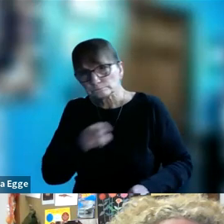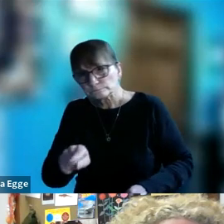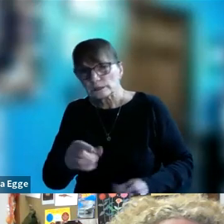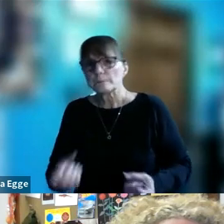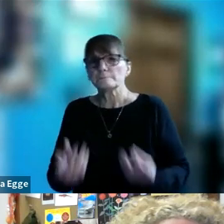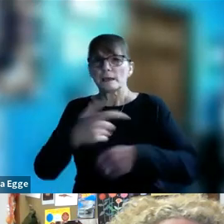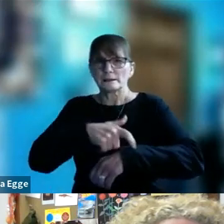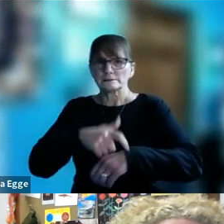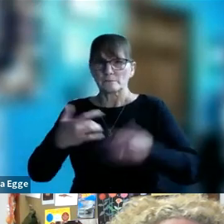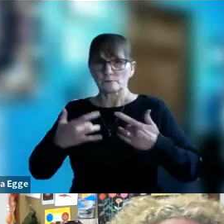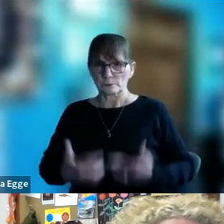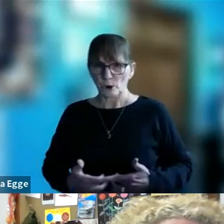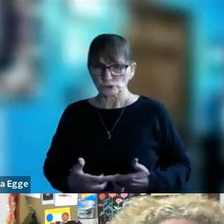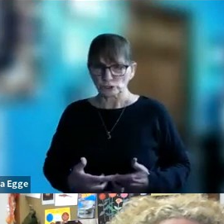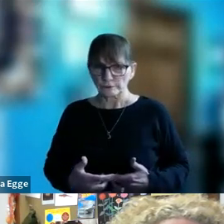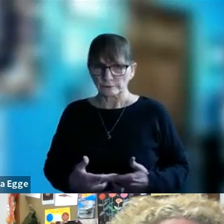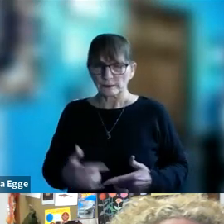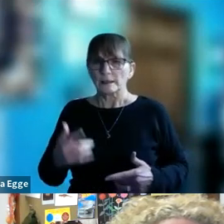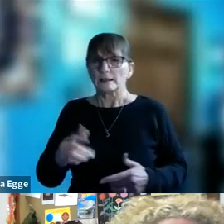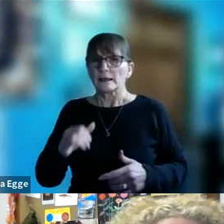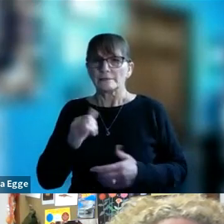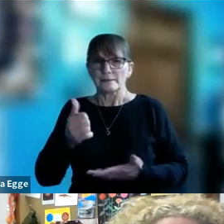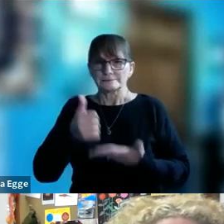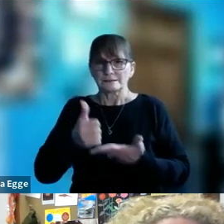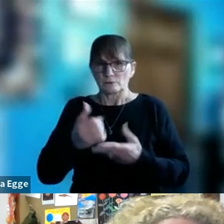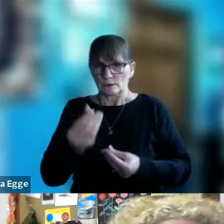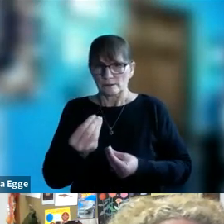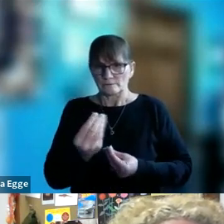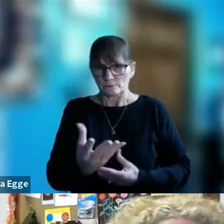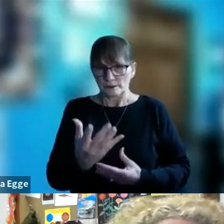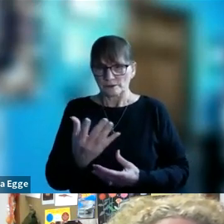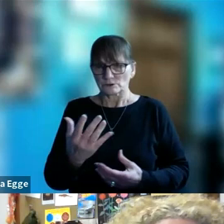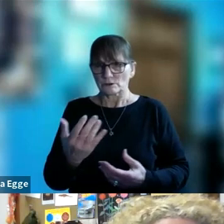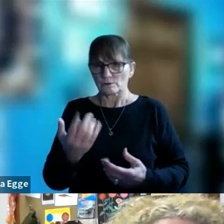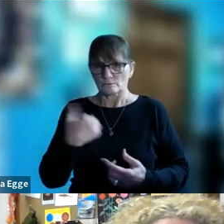for depression, that's helpful information for us to have. For one thing, I review them